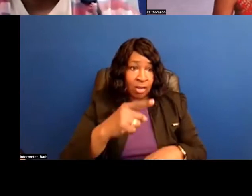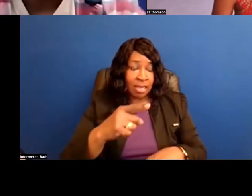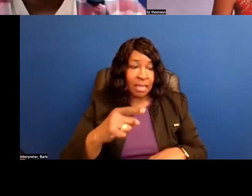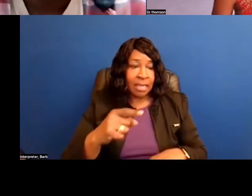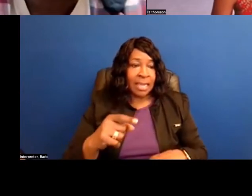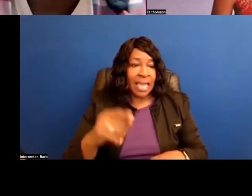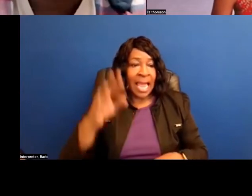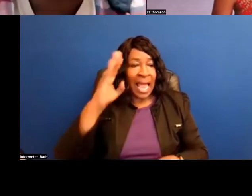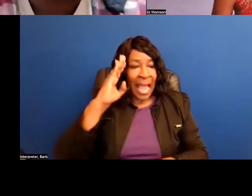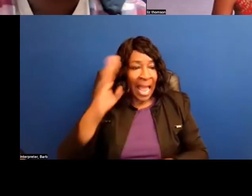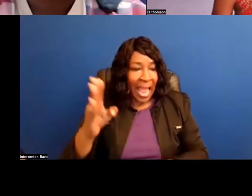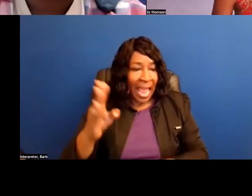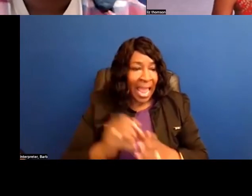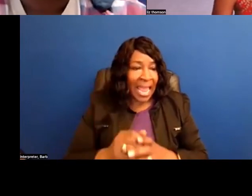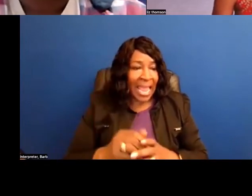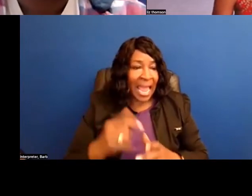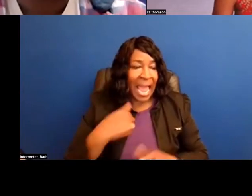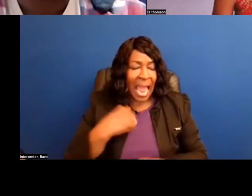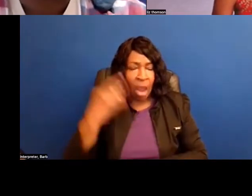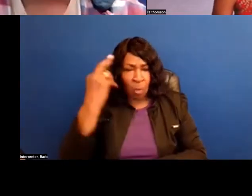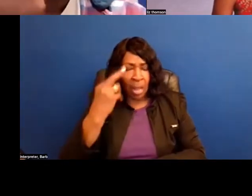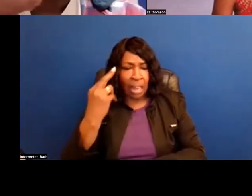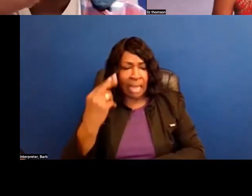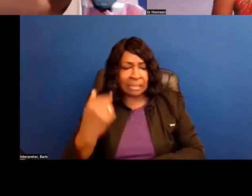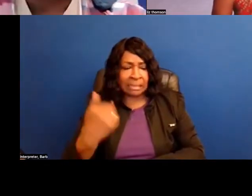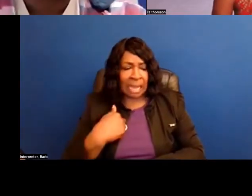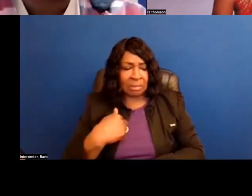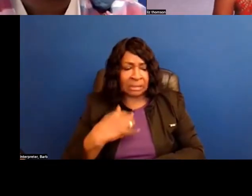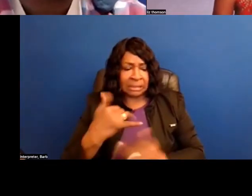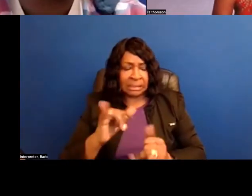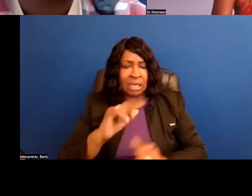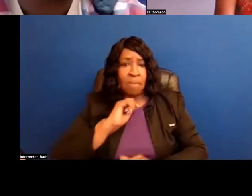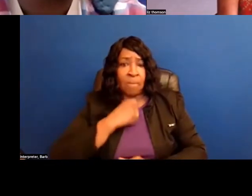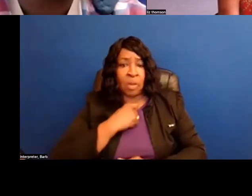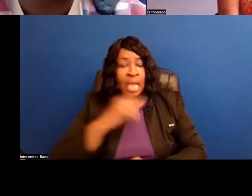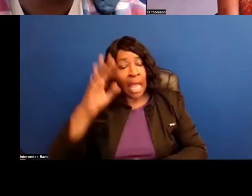[Amelia Marie] Hi, just realized that I was still on mute. Hello, my name is Amelia Marie,